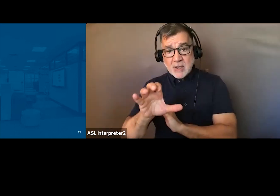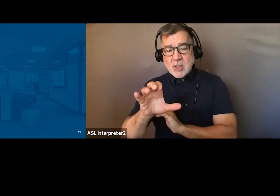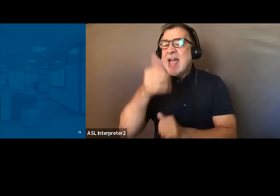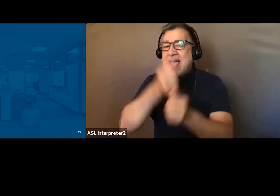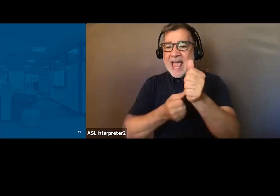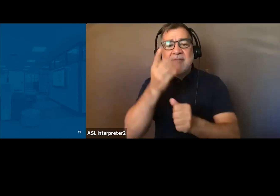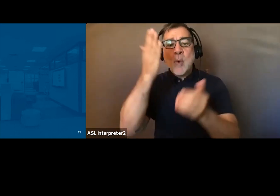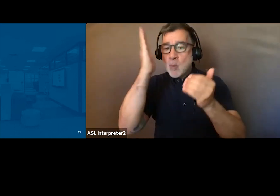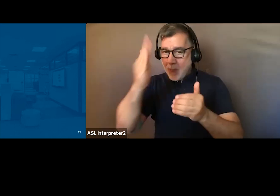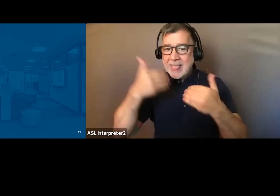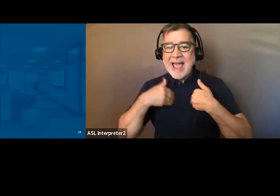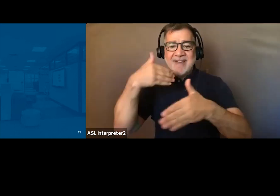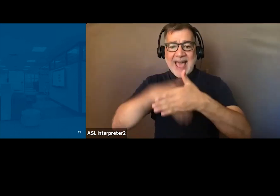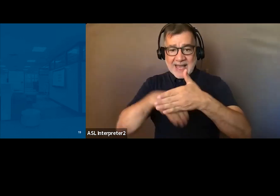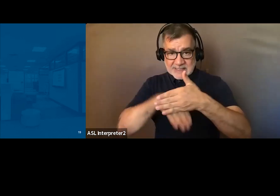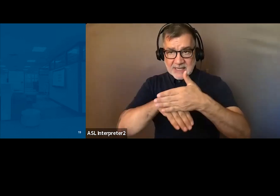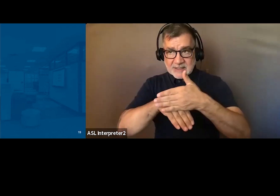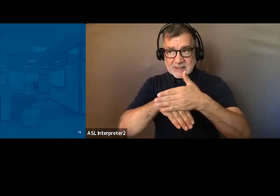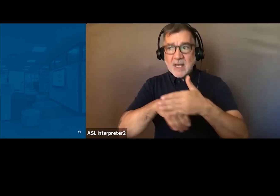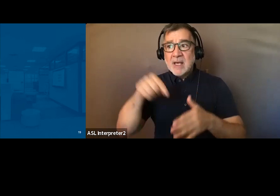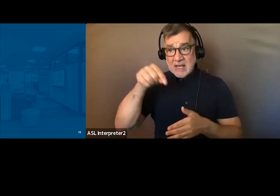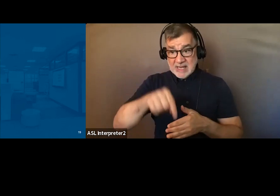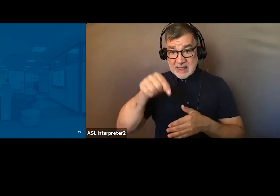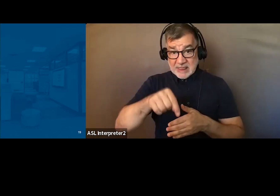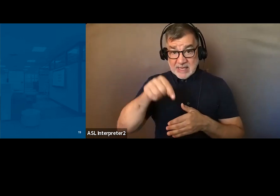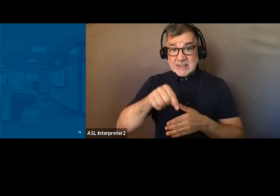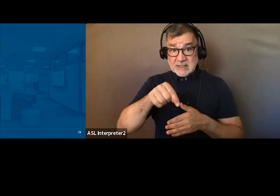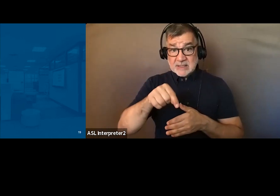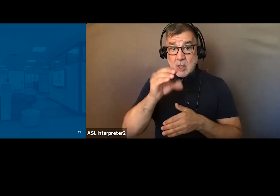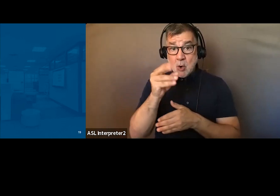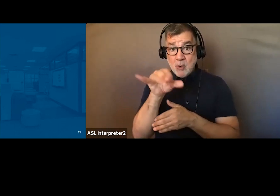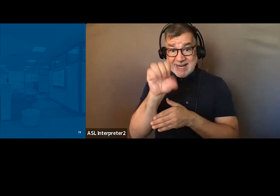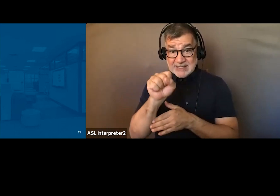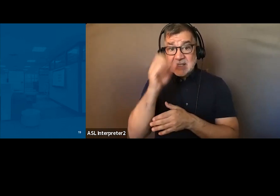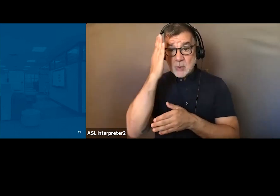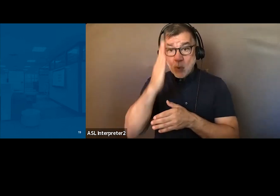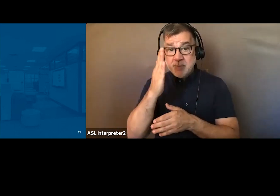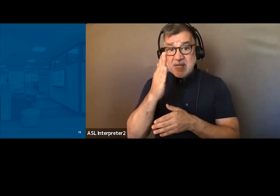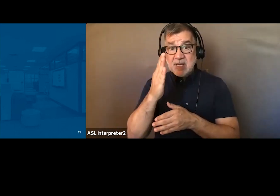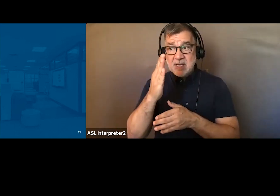The system's going live the first week of August, August 7th, so that everybody's prepared.